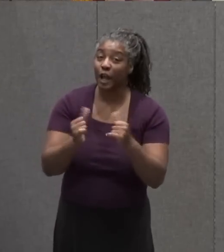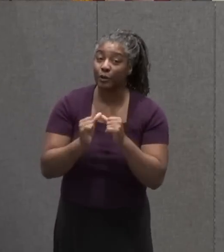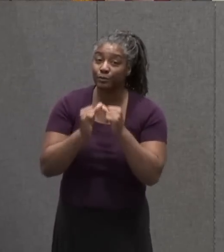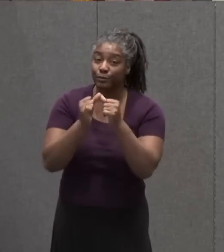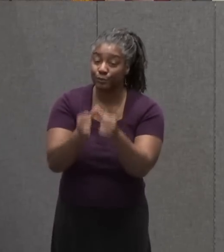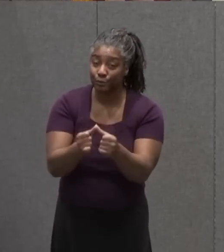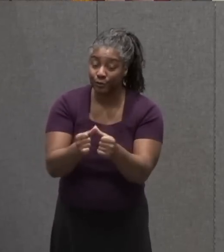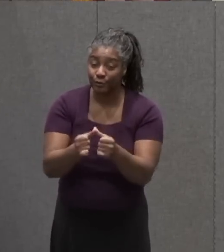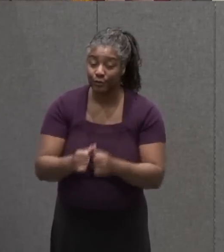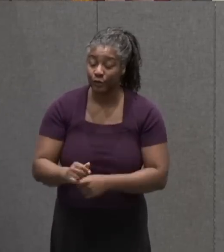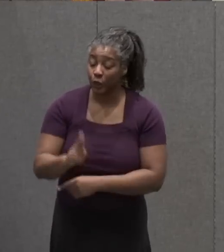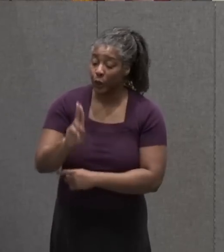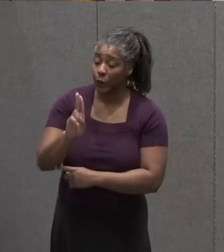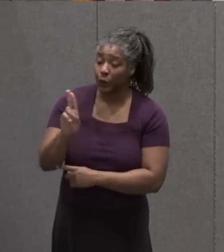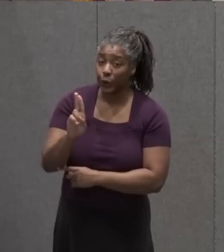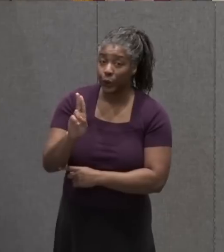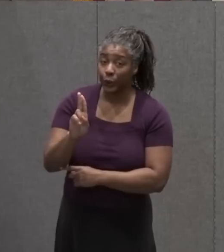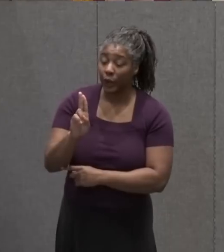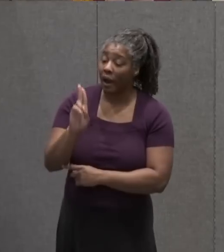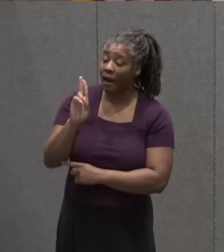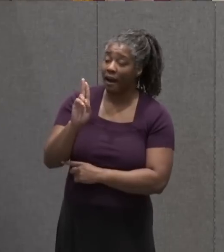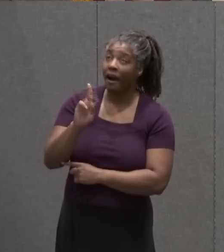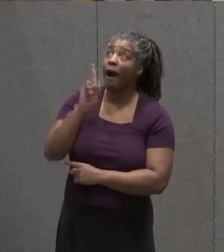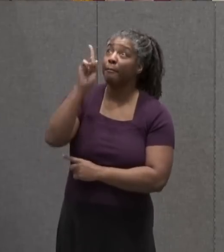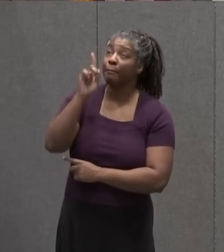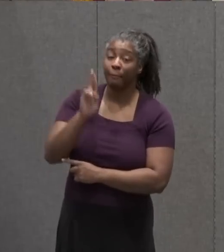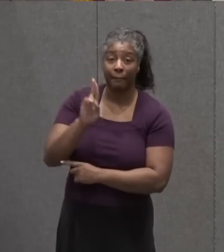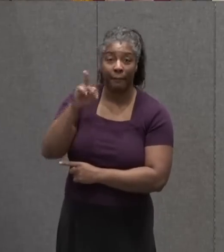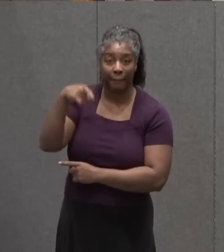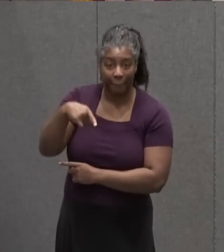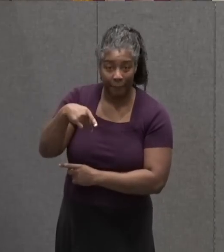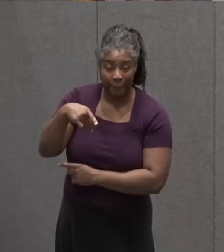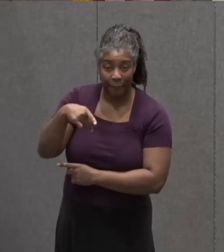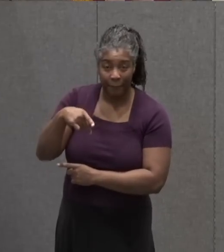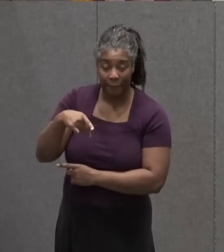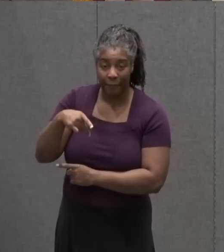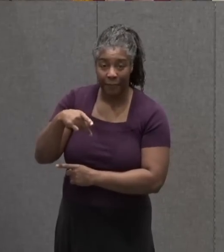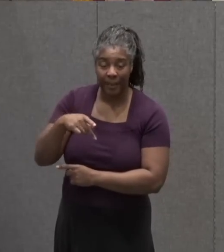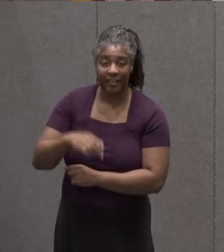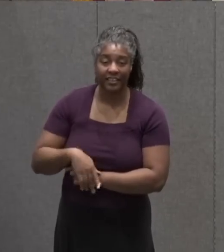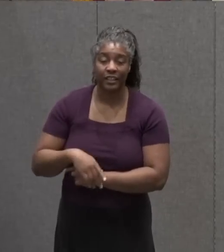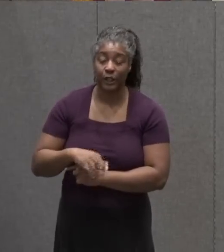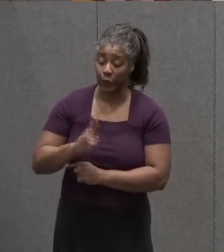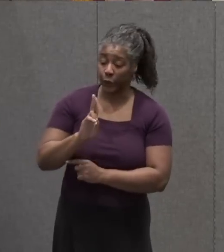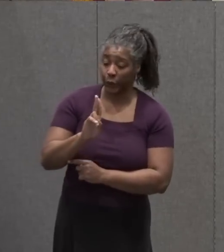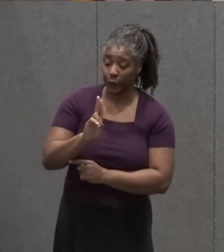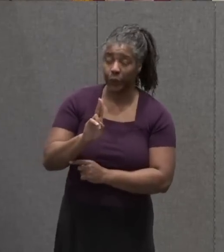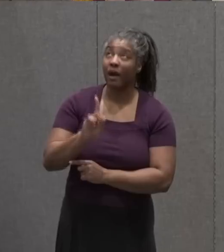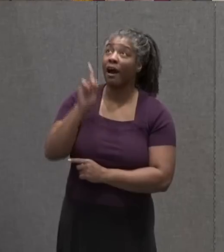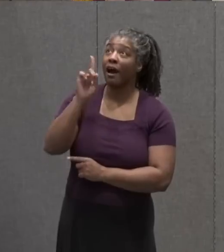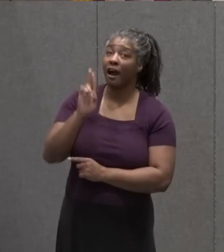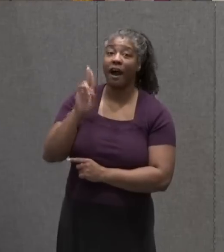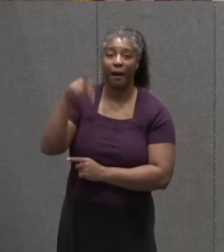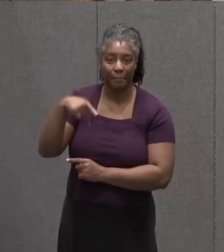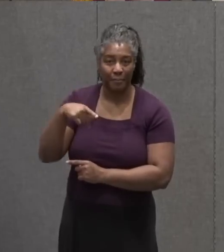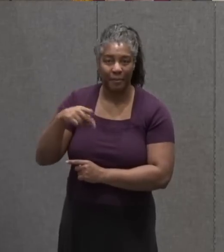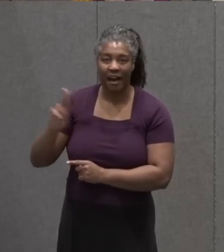u, up, U Your turn.